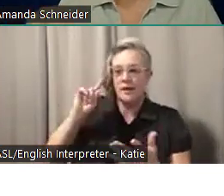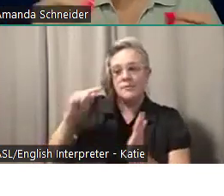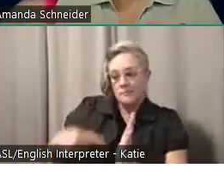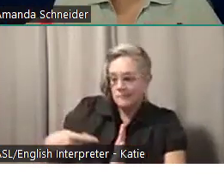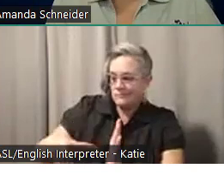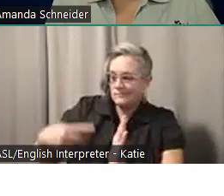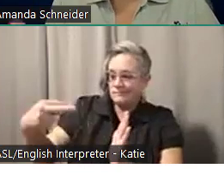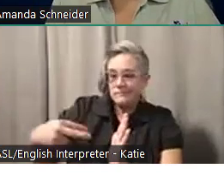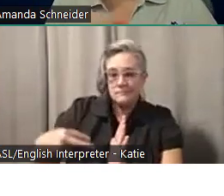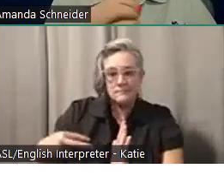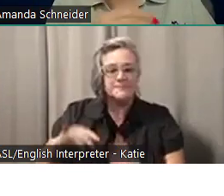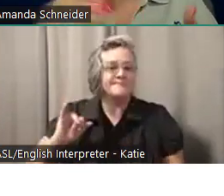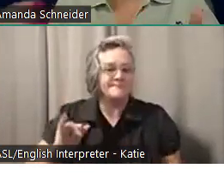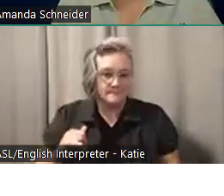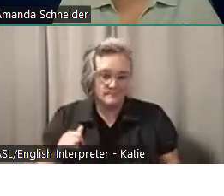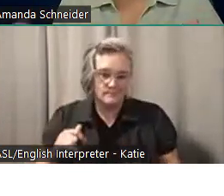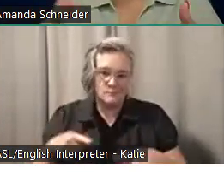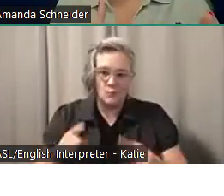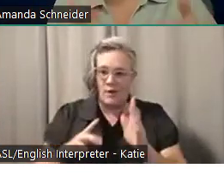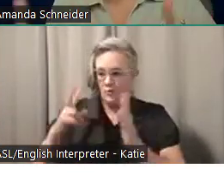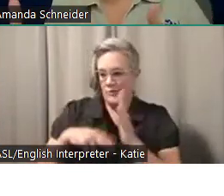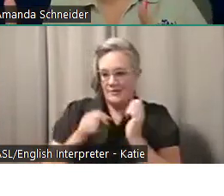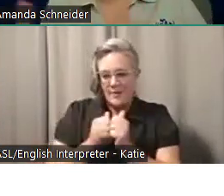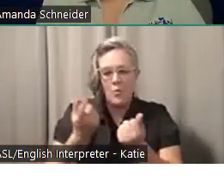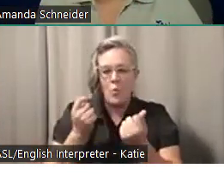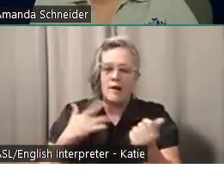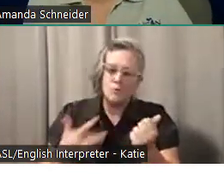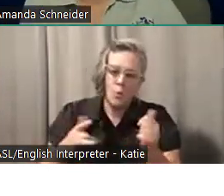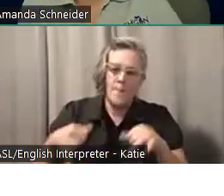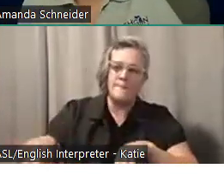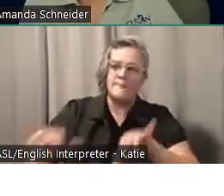as we read with our kids, what are these norms that work within print?